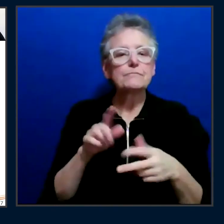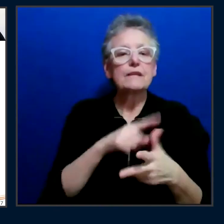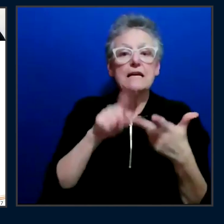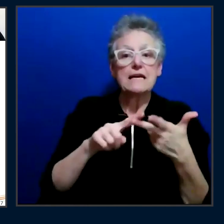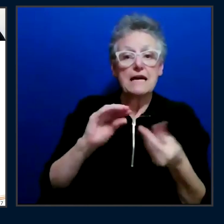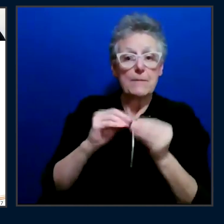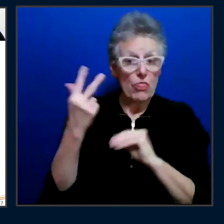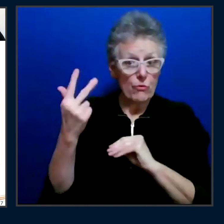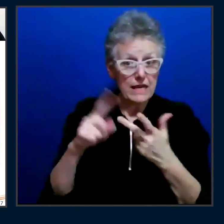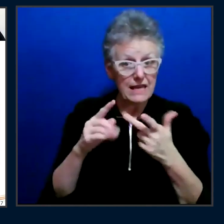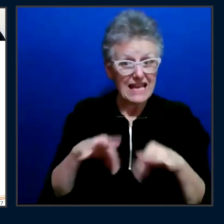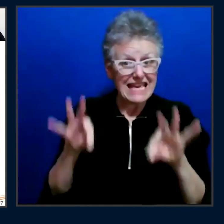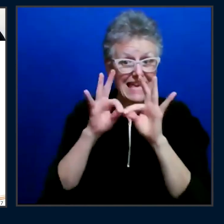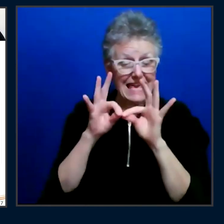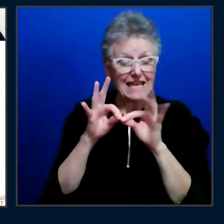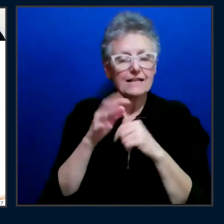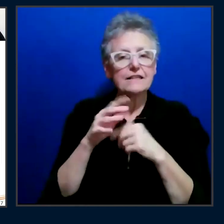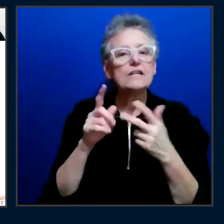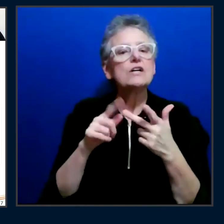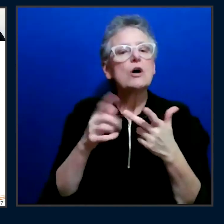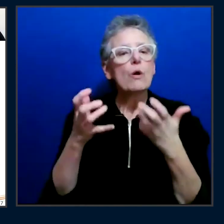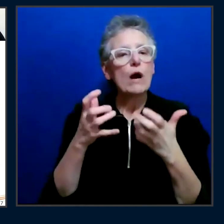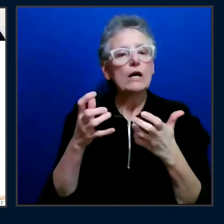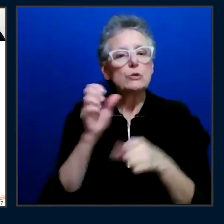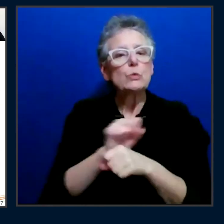Key principle number three is that we want to work on